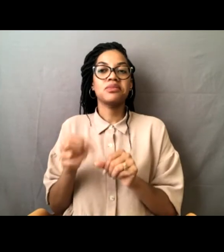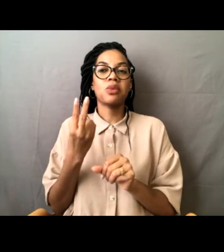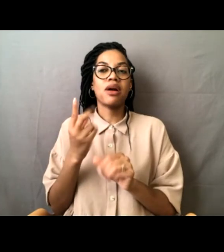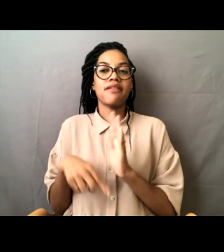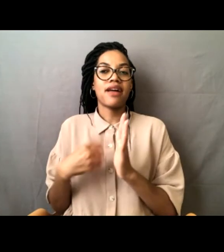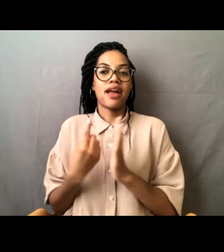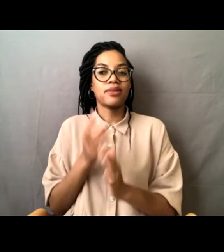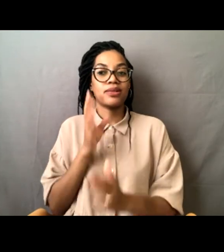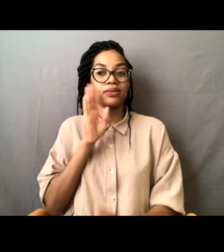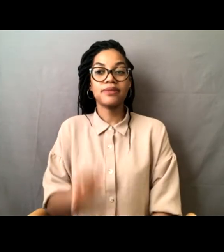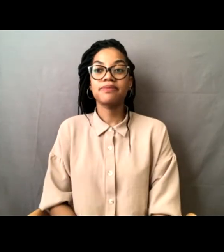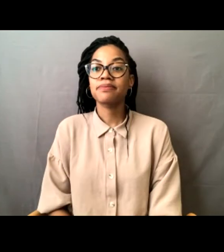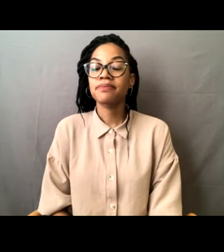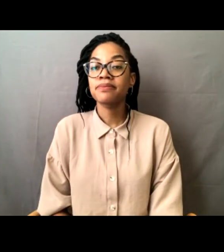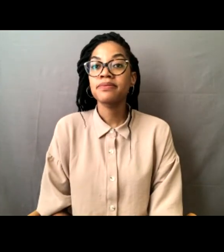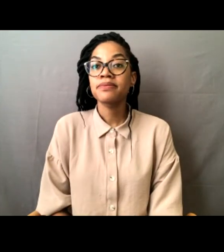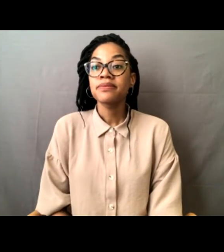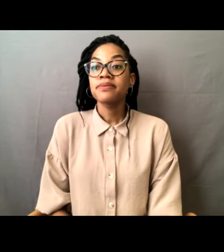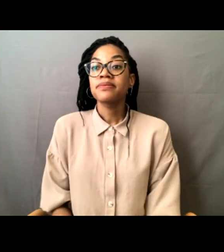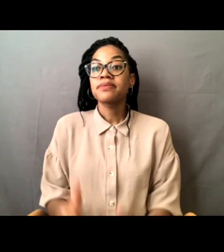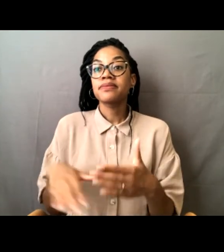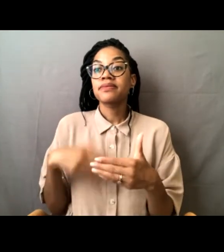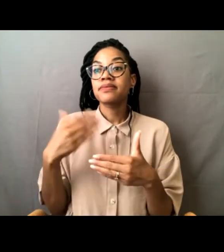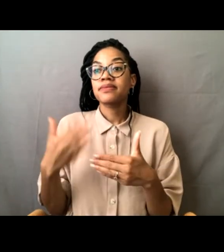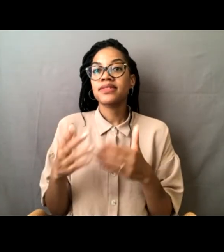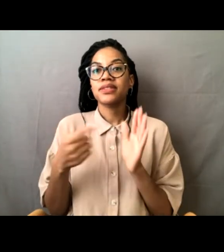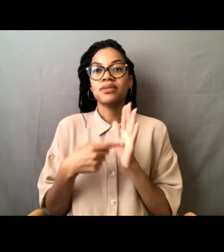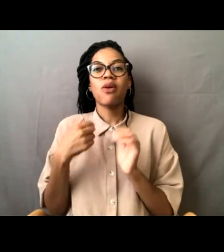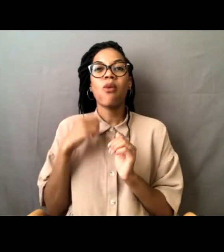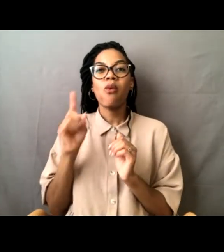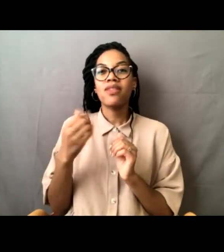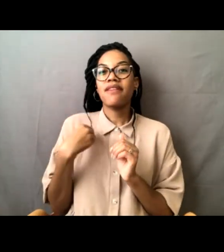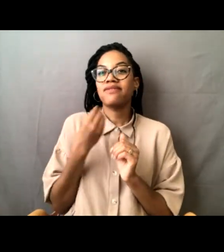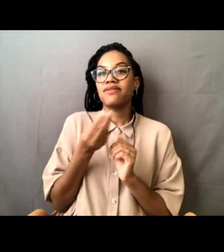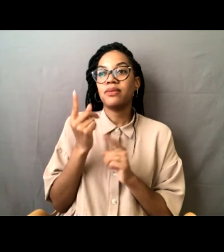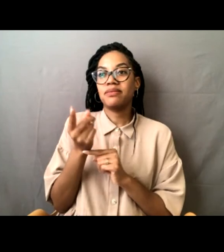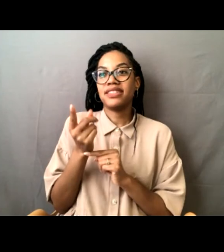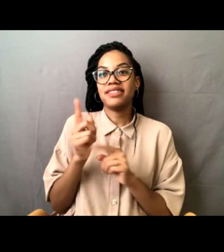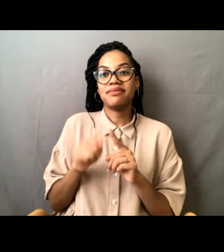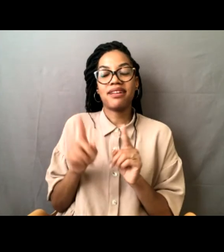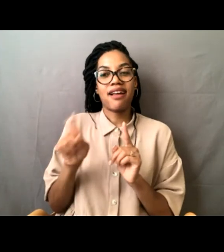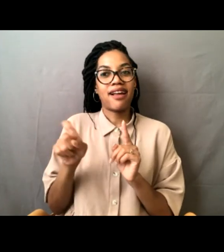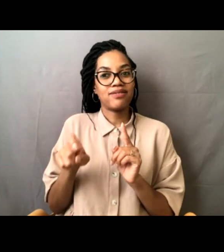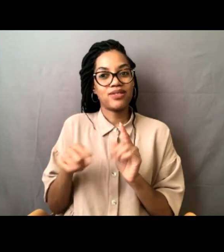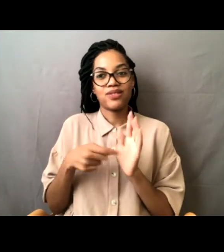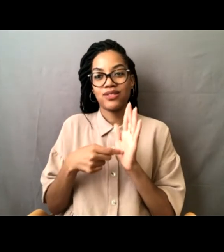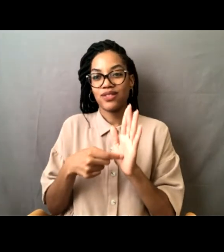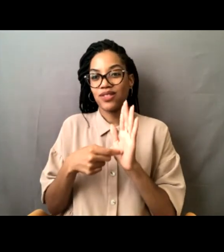So the next thing I want to show you, I know we only have a couple of minutes, but I could not let you leave the session today